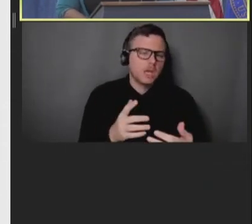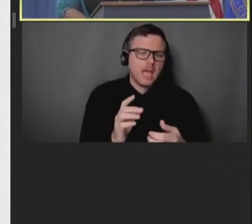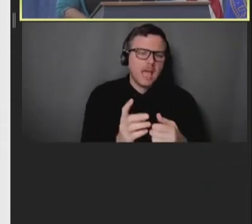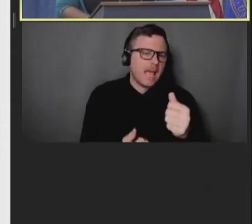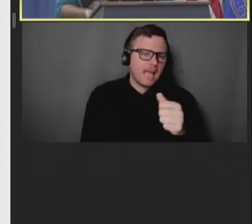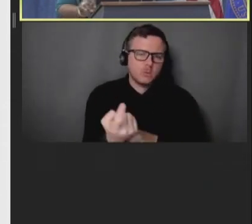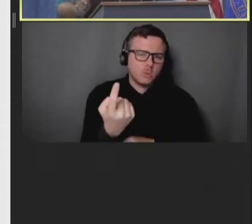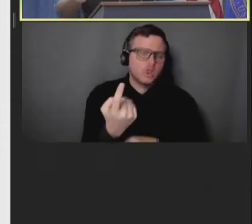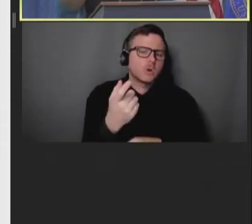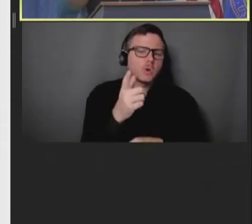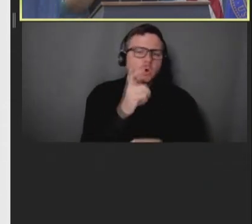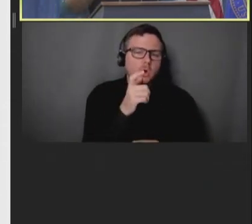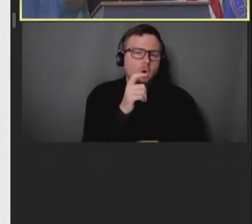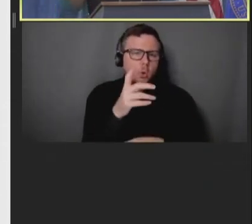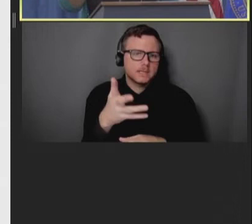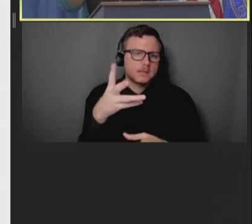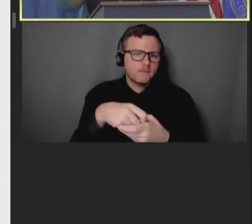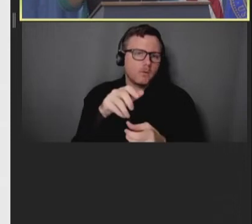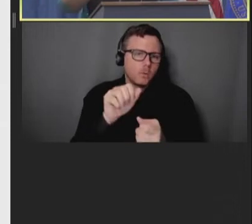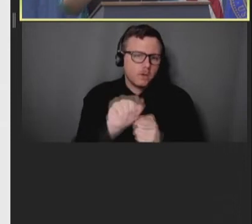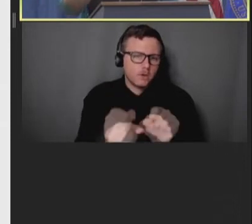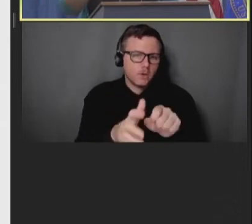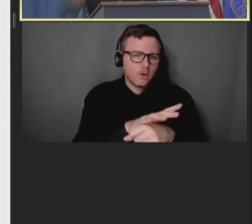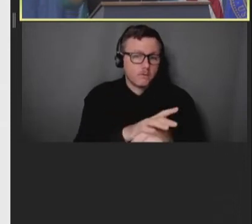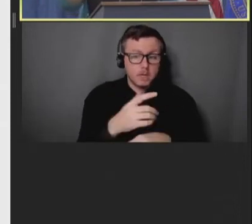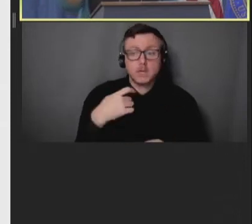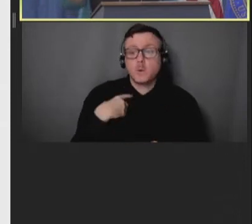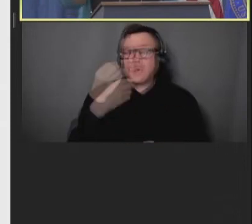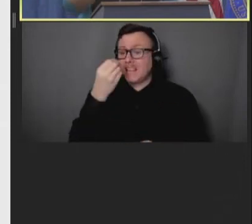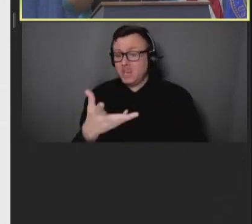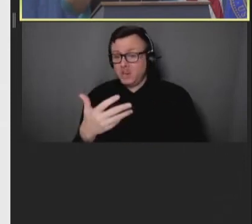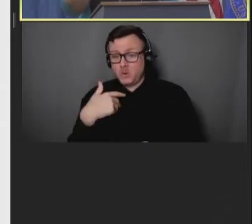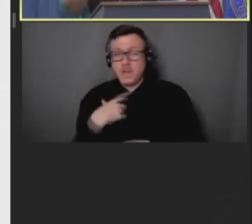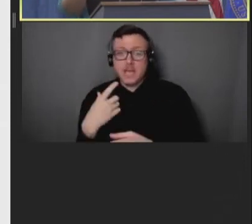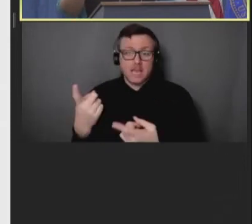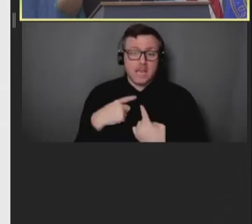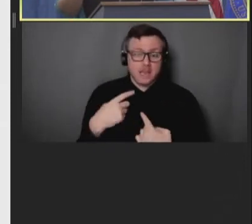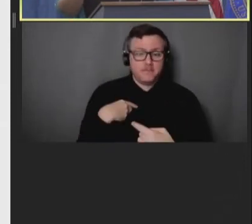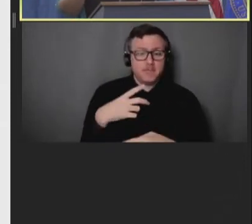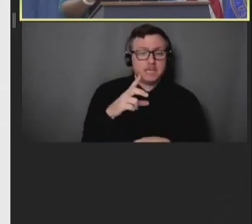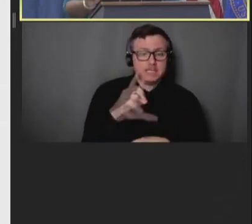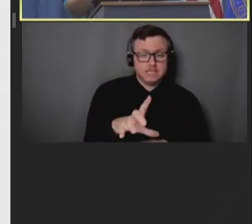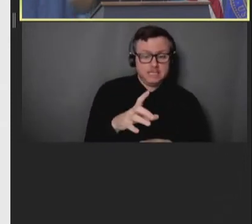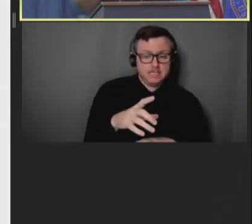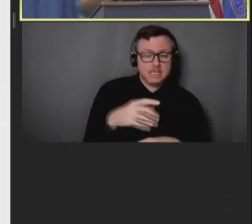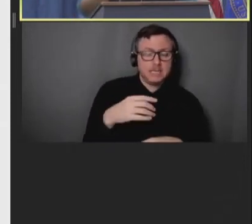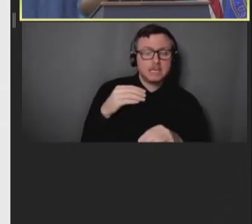So, I'll flag for you again that when I moved to D.C., pharmacy right across the street. Back home,